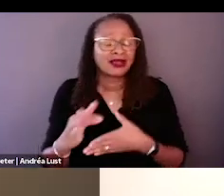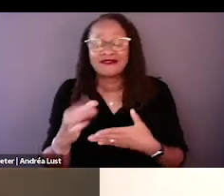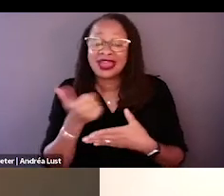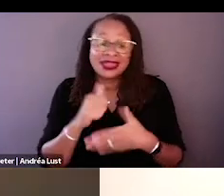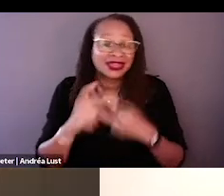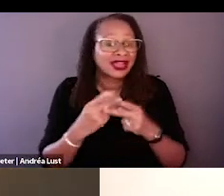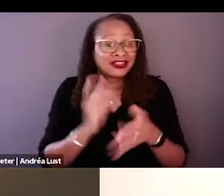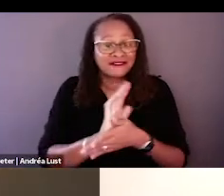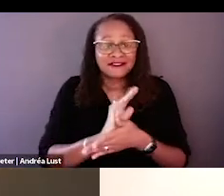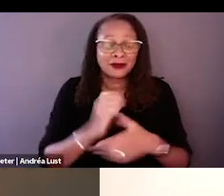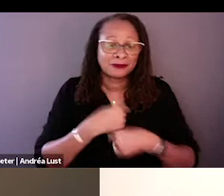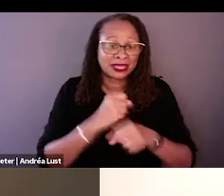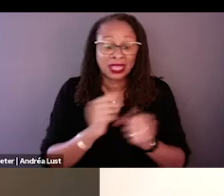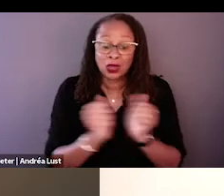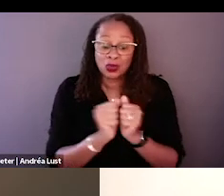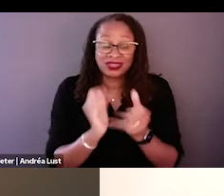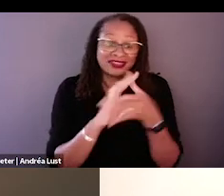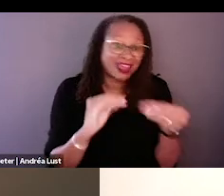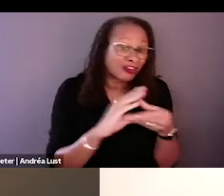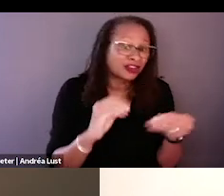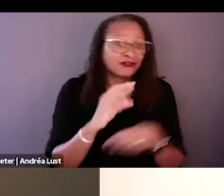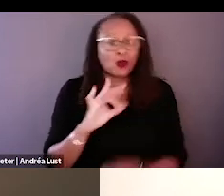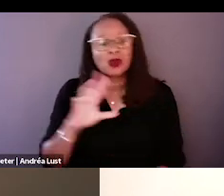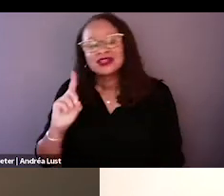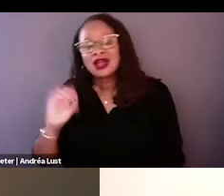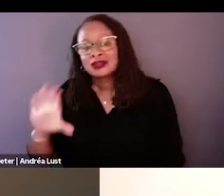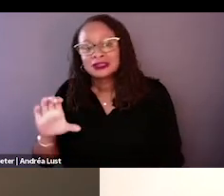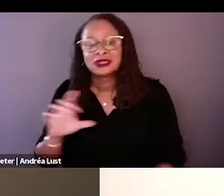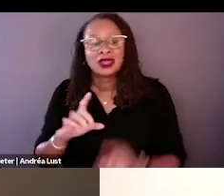We can't make out what they are saying.